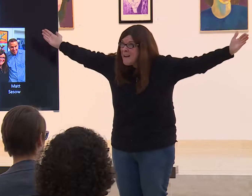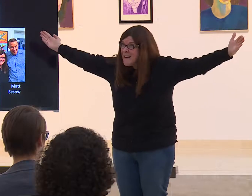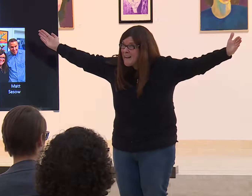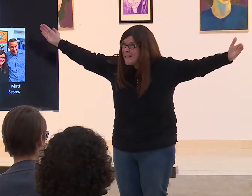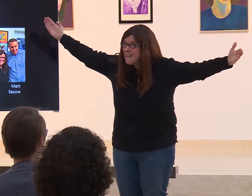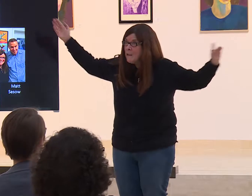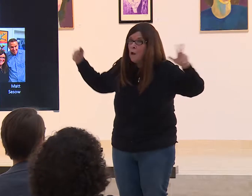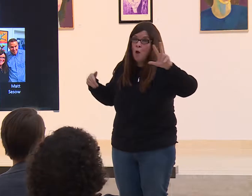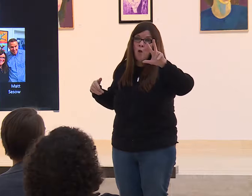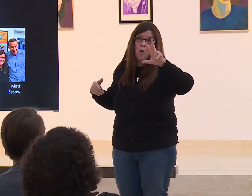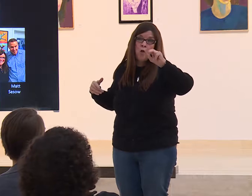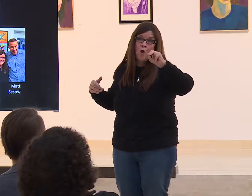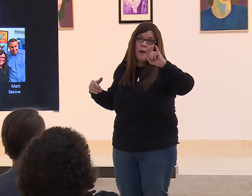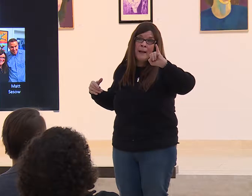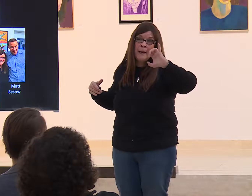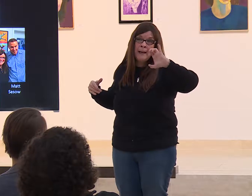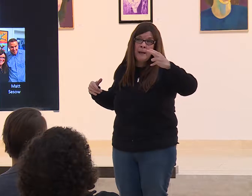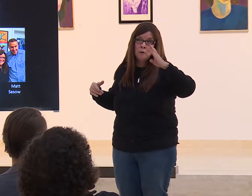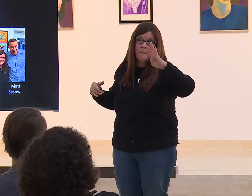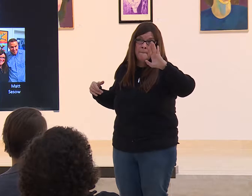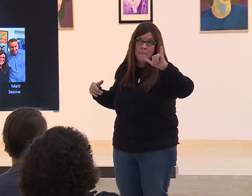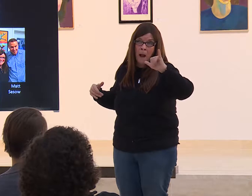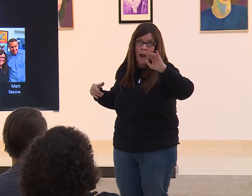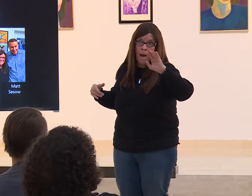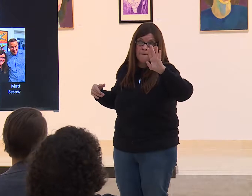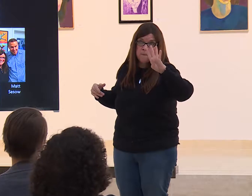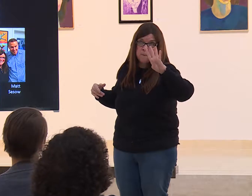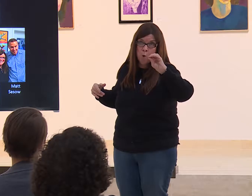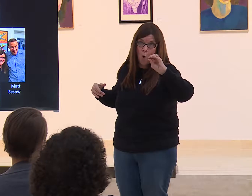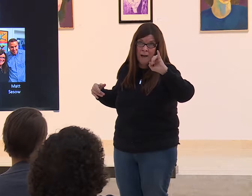he created an original artwork.